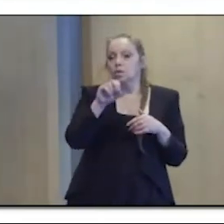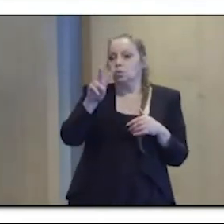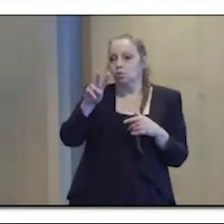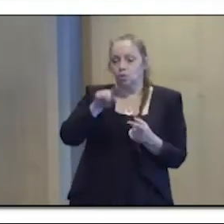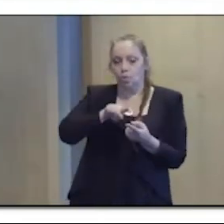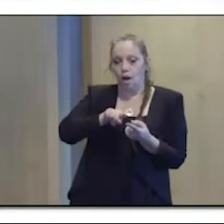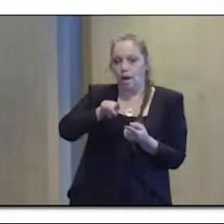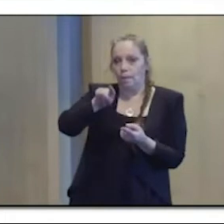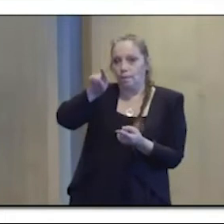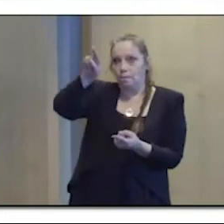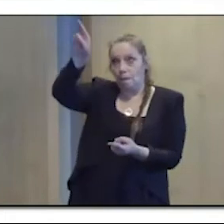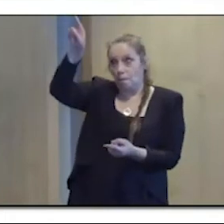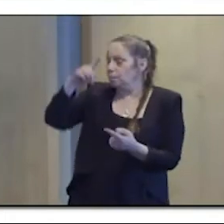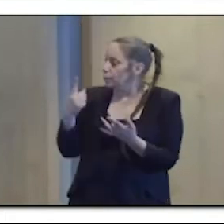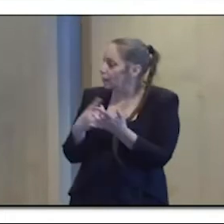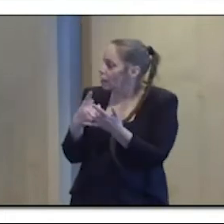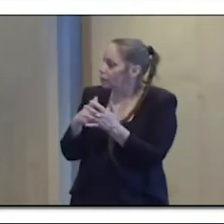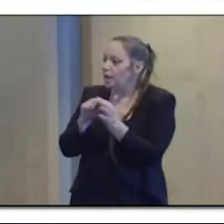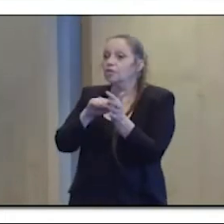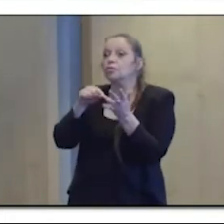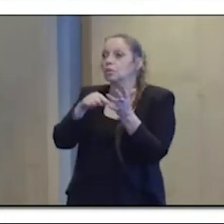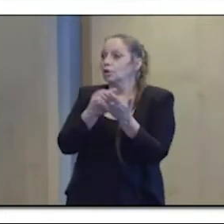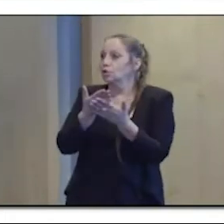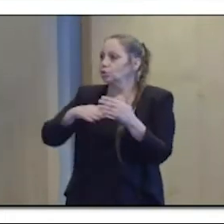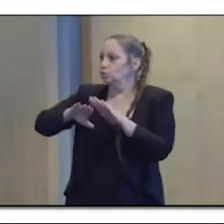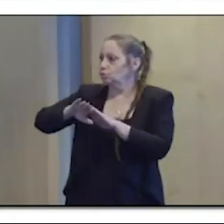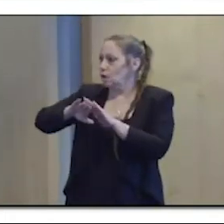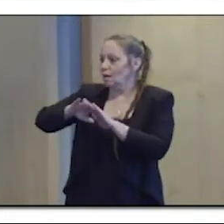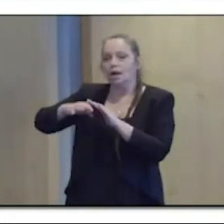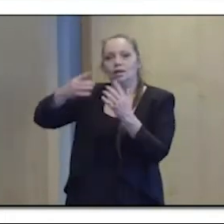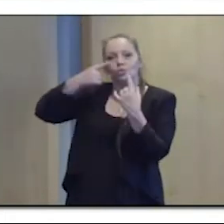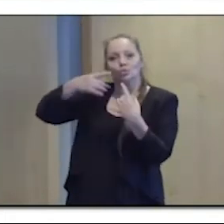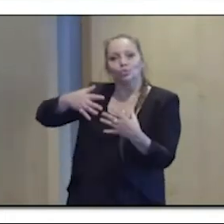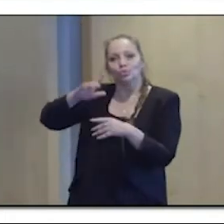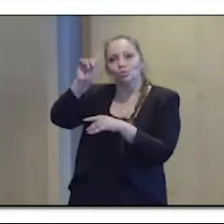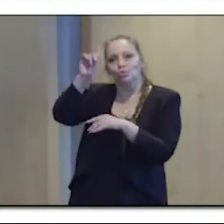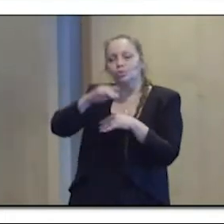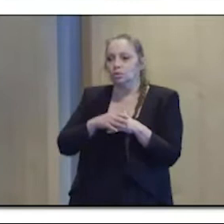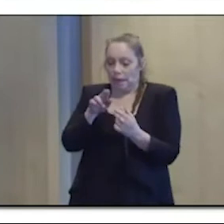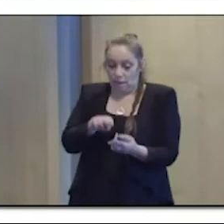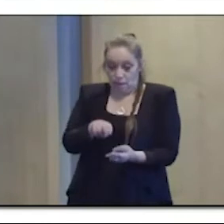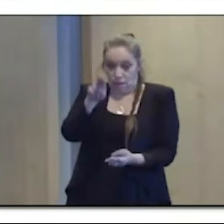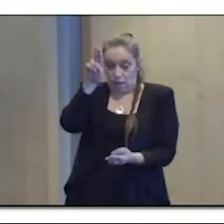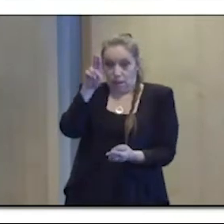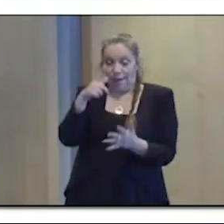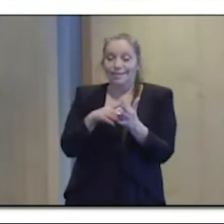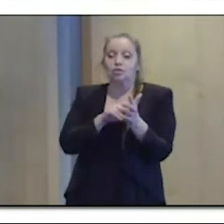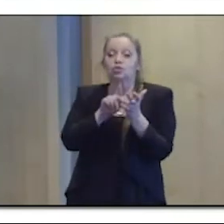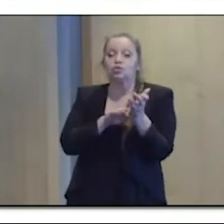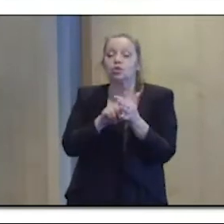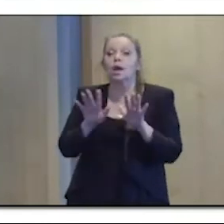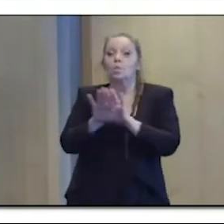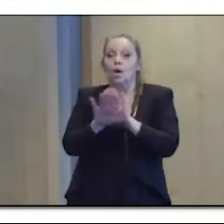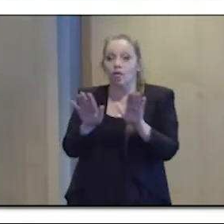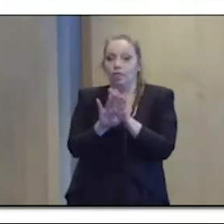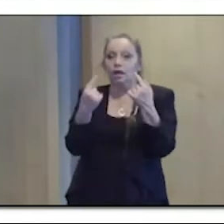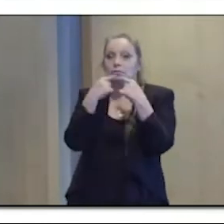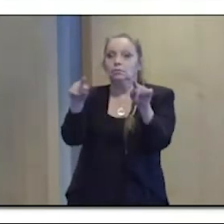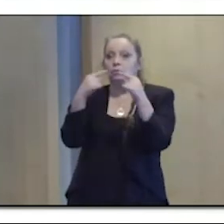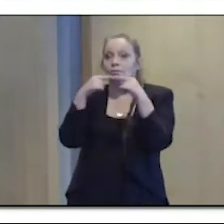The other plot on the right shows the increase in extreme weather events. So climate change is